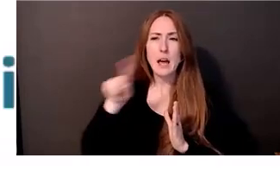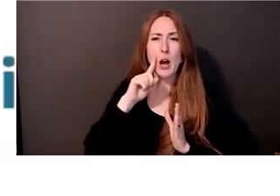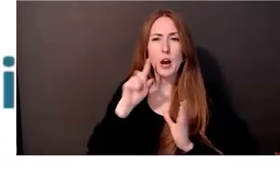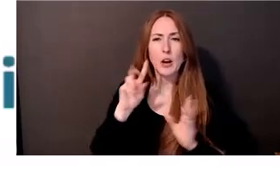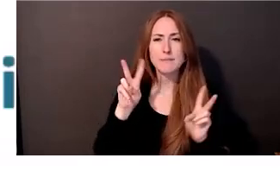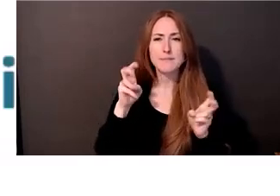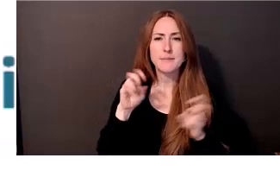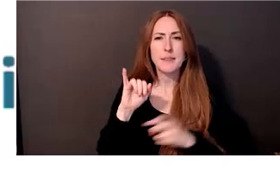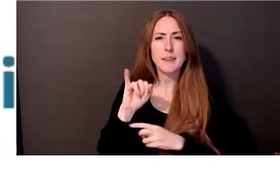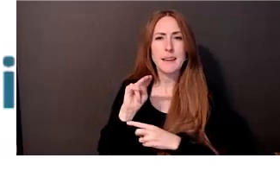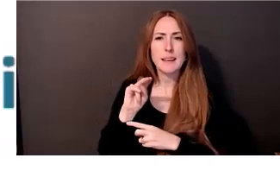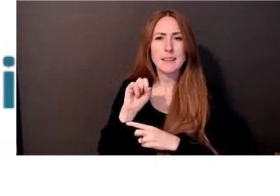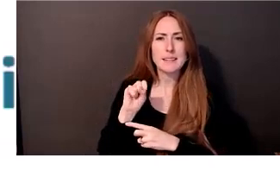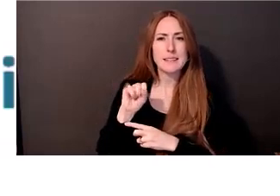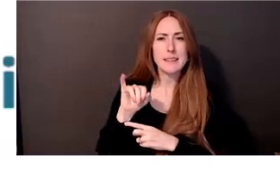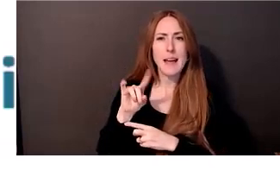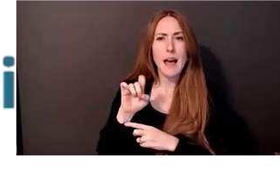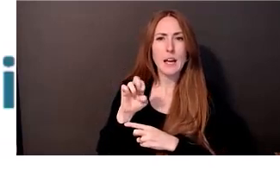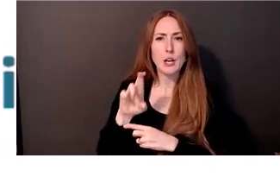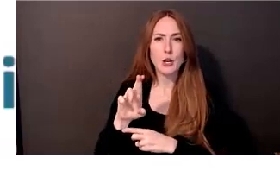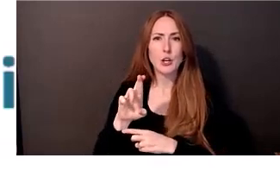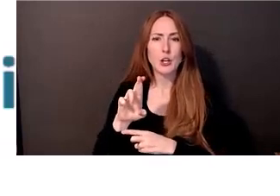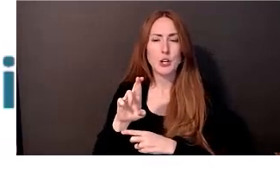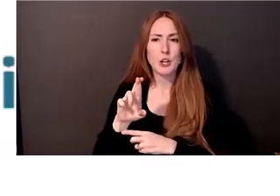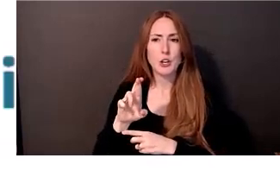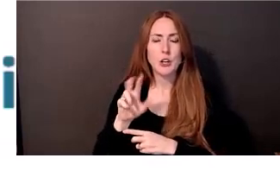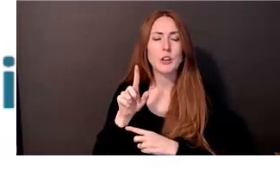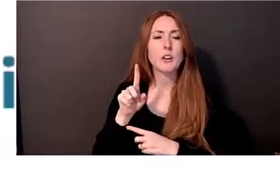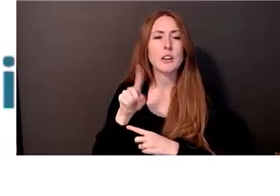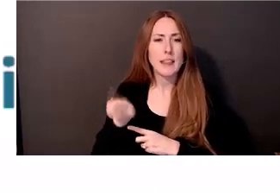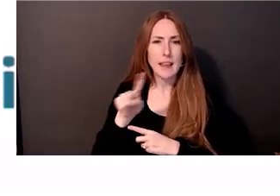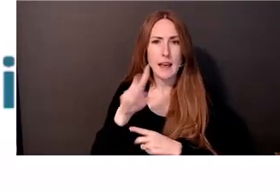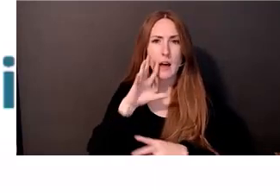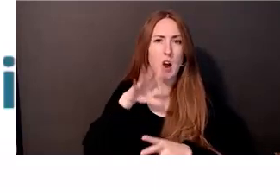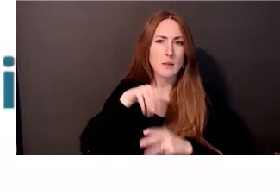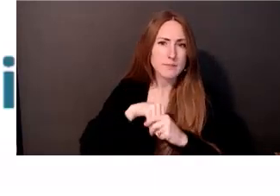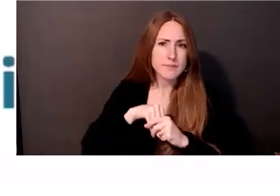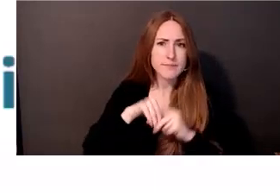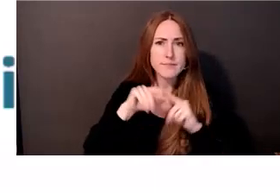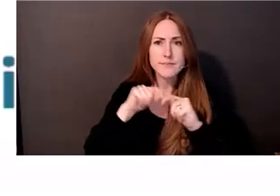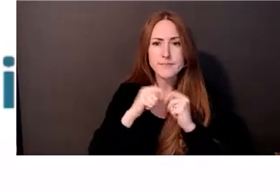And this is really facilitated the role to promote the use of evidence as they